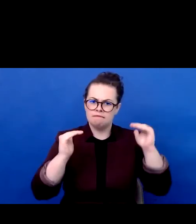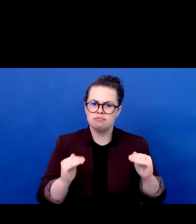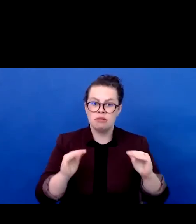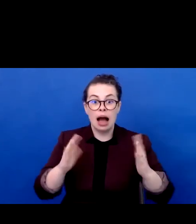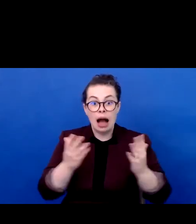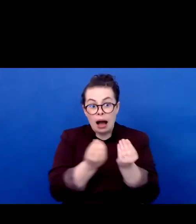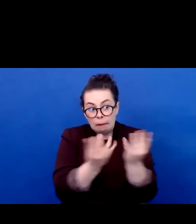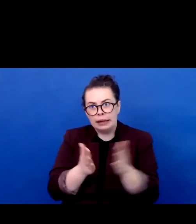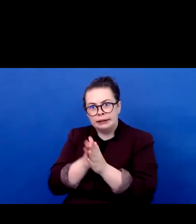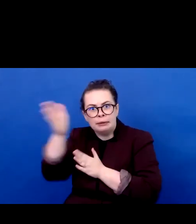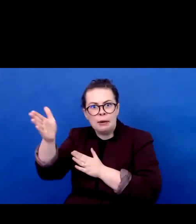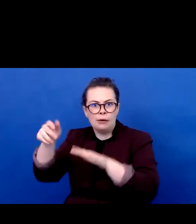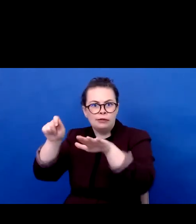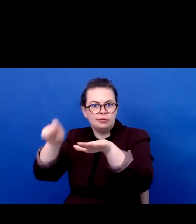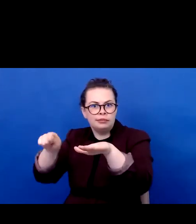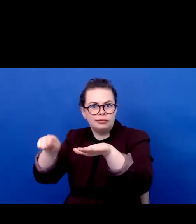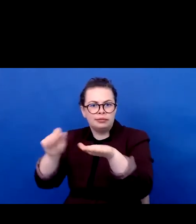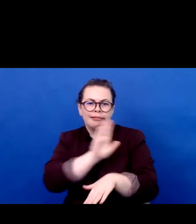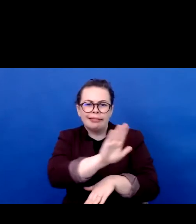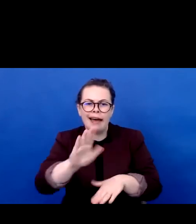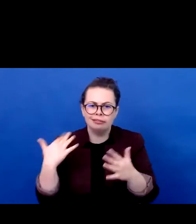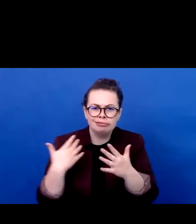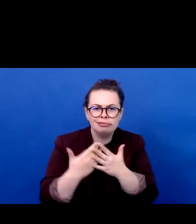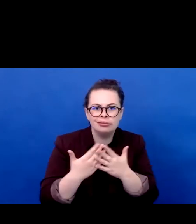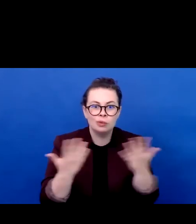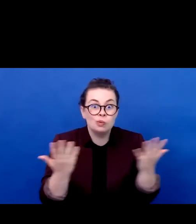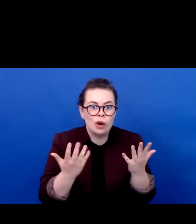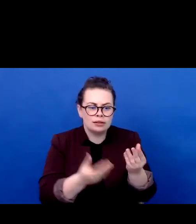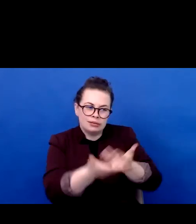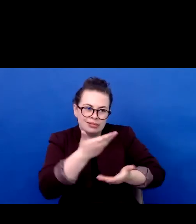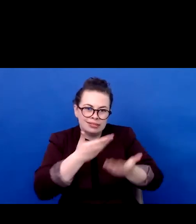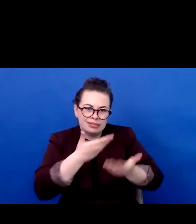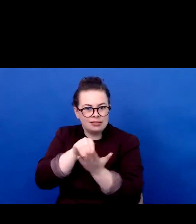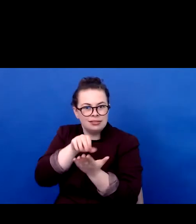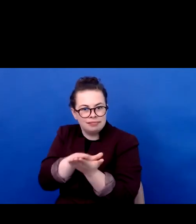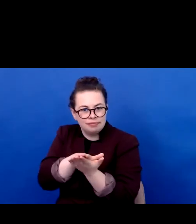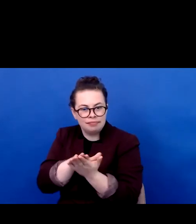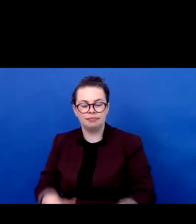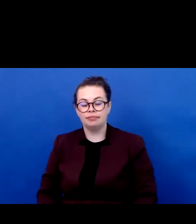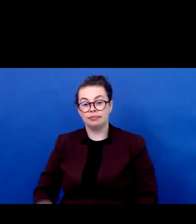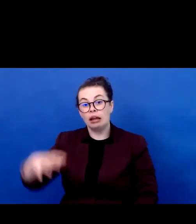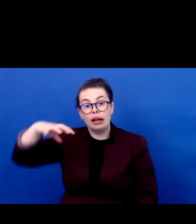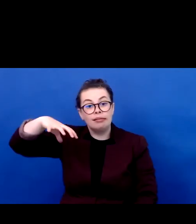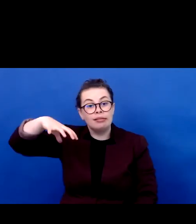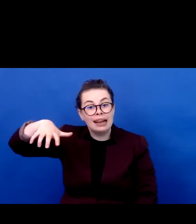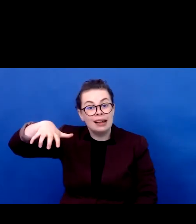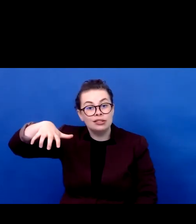stead also should develop national target and indicator for tackling the particularly barrier